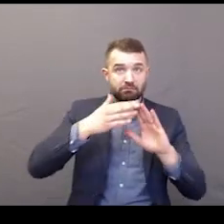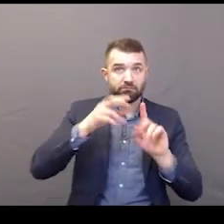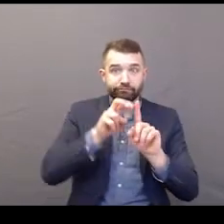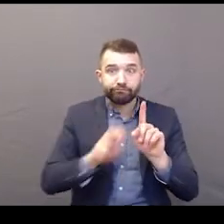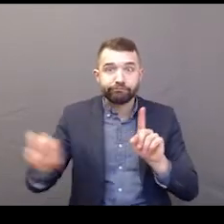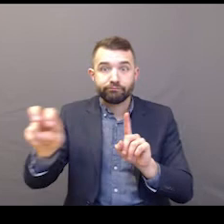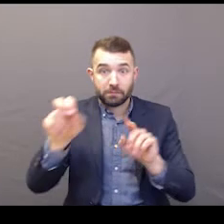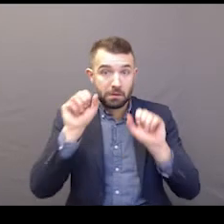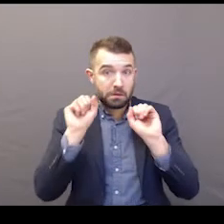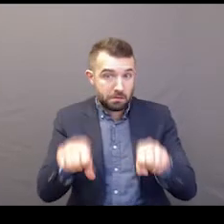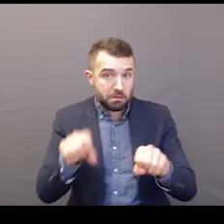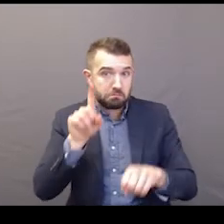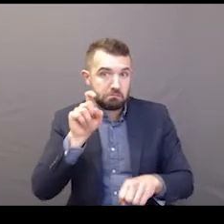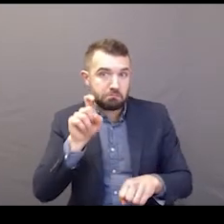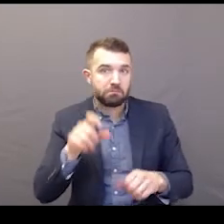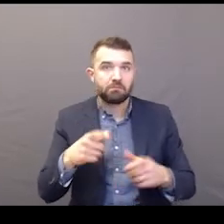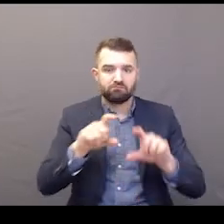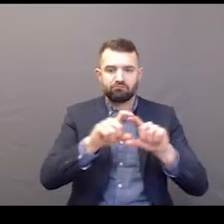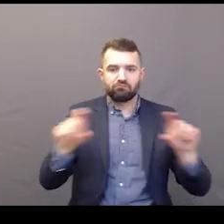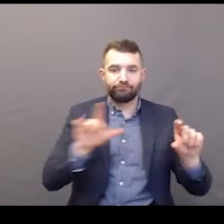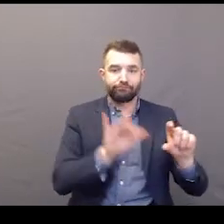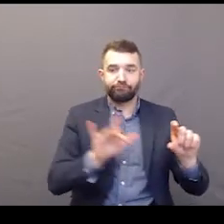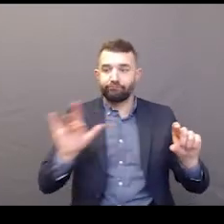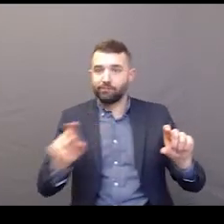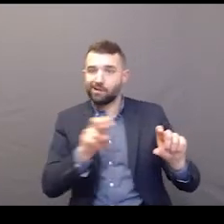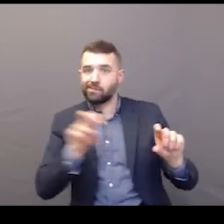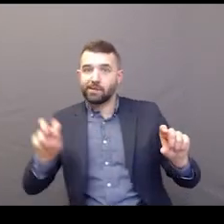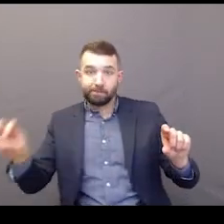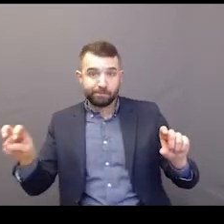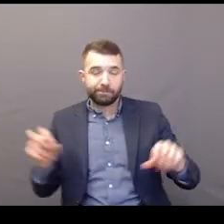in the video timeline or click the timestamps in the description below the video.